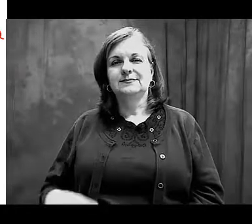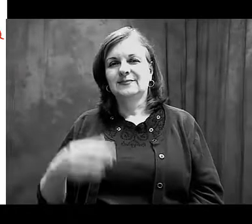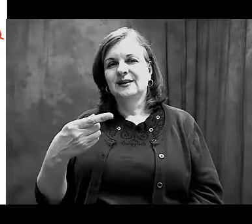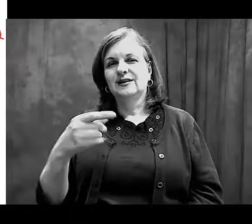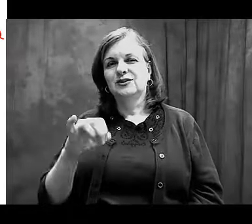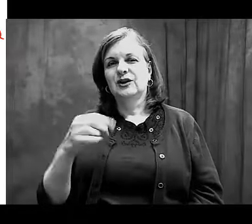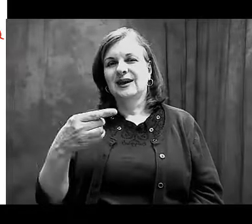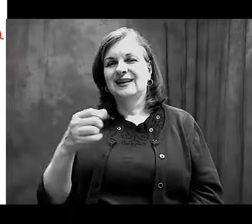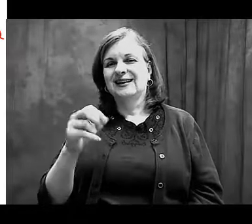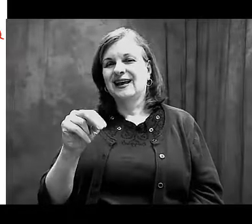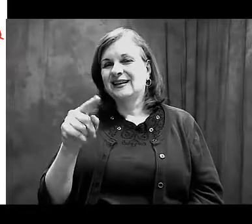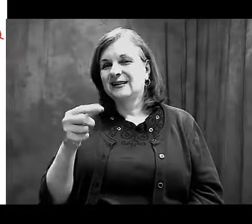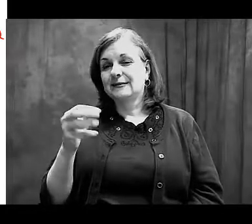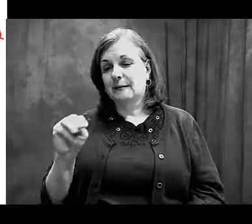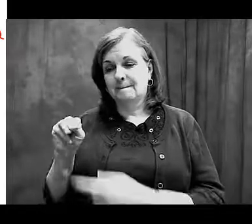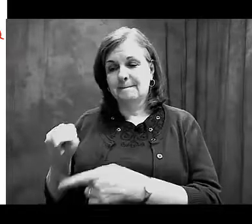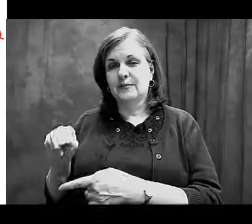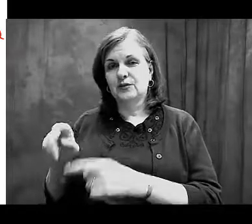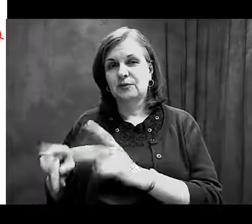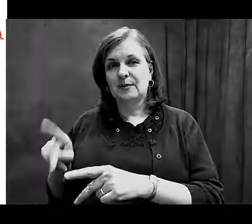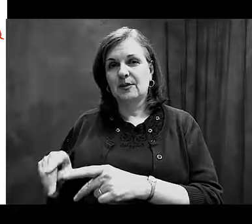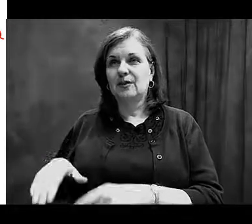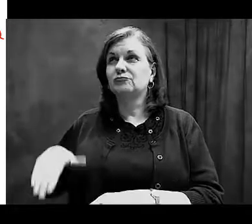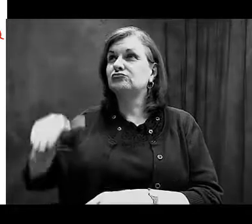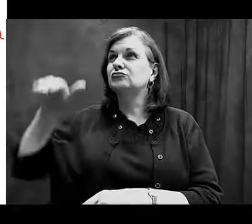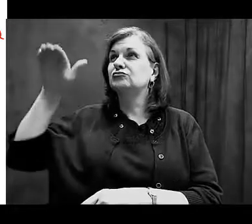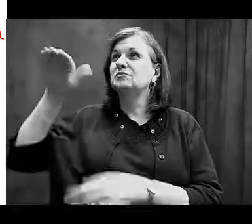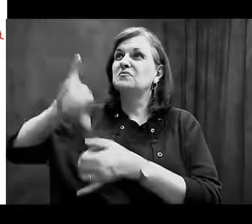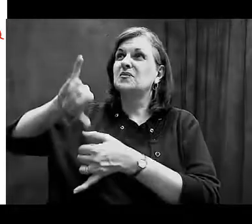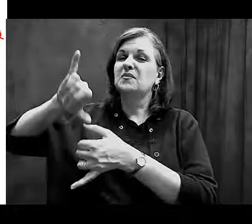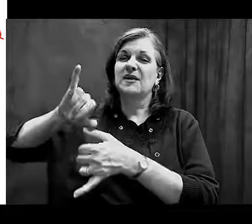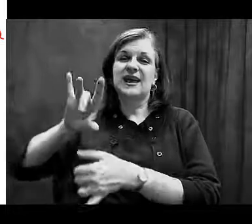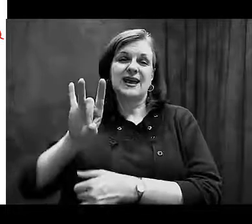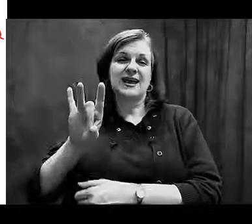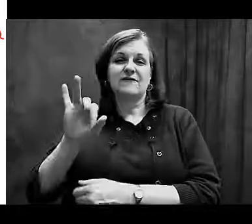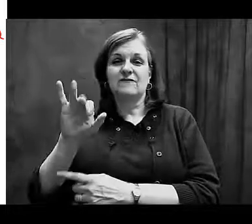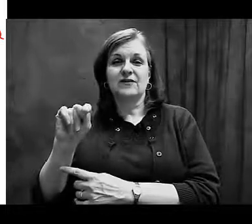most often gigantism is associated with individuals that are 8 to 9 feet tall these are